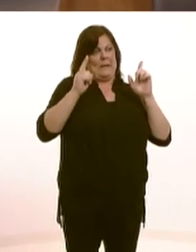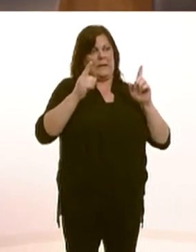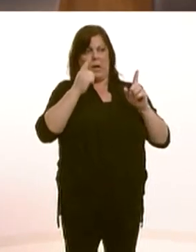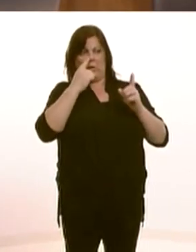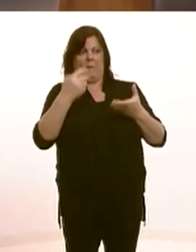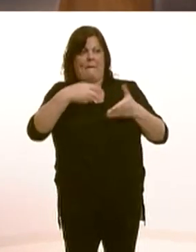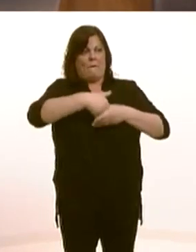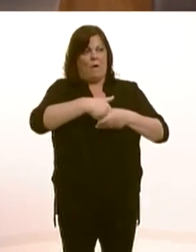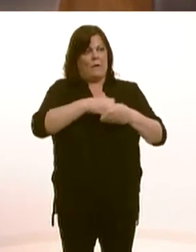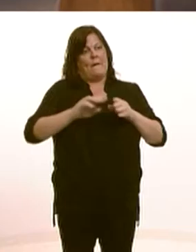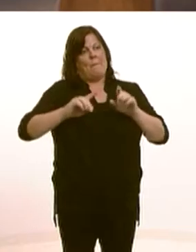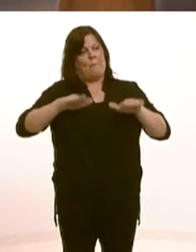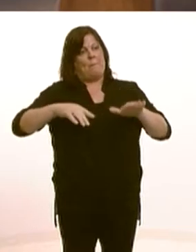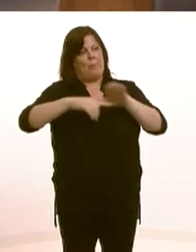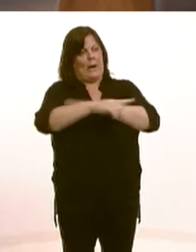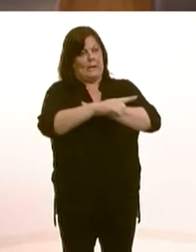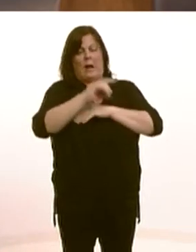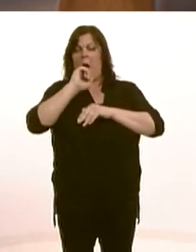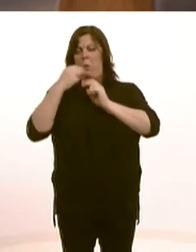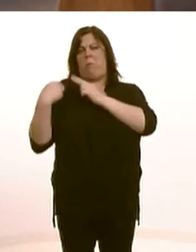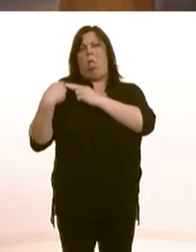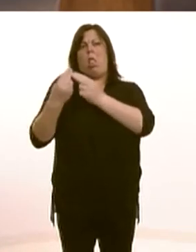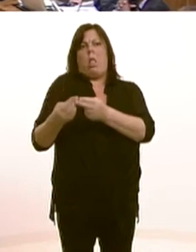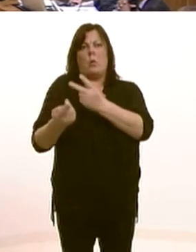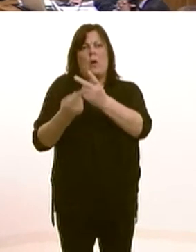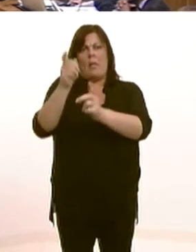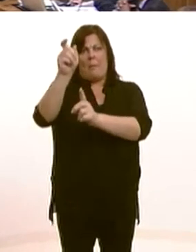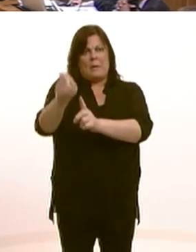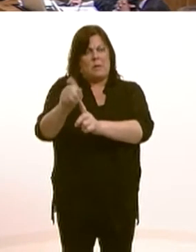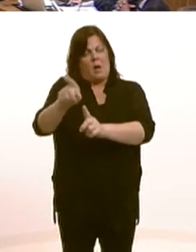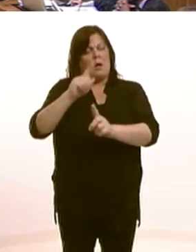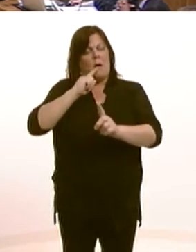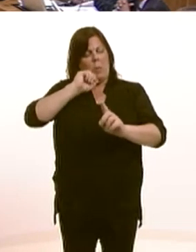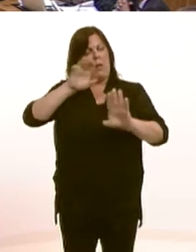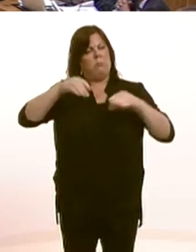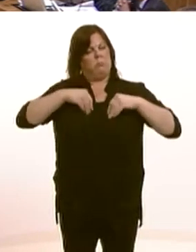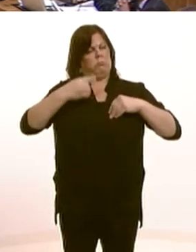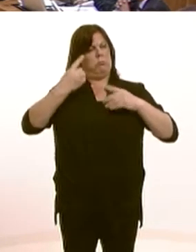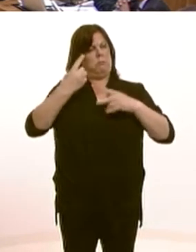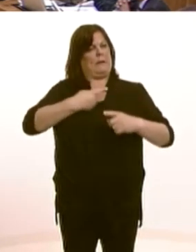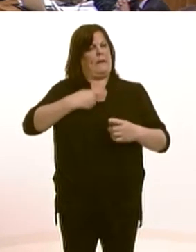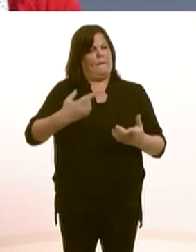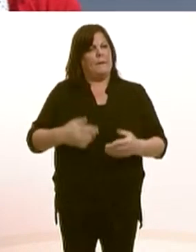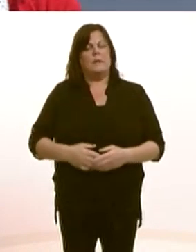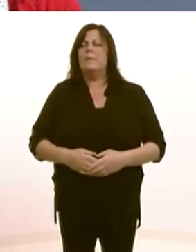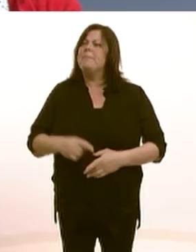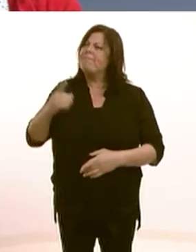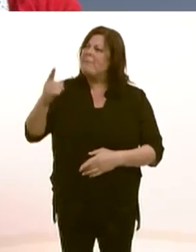I will not be doing that; itís my responsibility. Leanne Wood: Well, I think itís a shame, First Minister, that, unlike Scotland, Wales